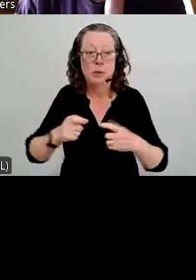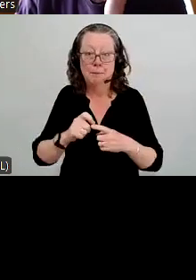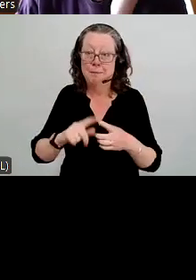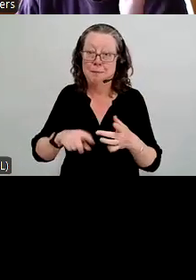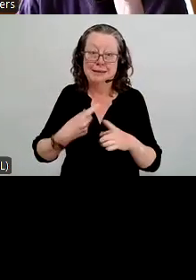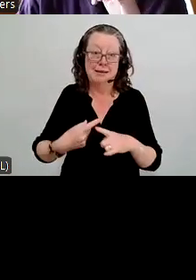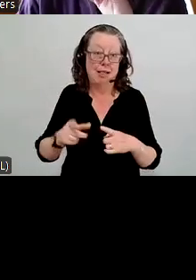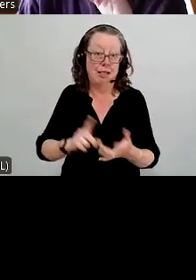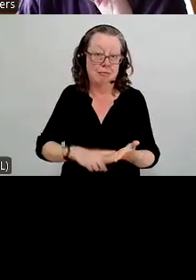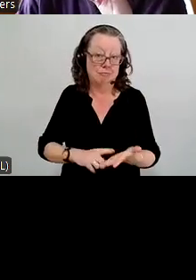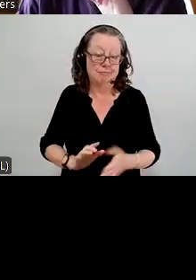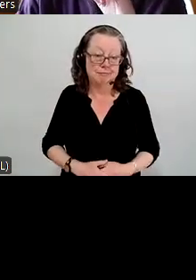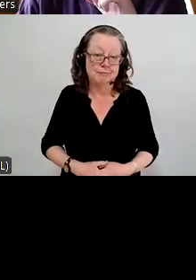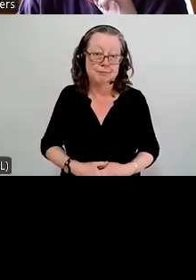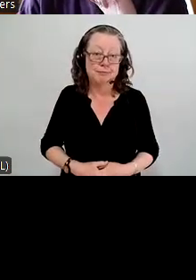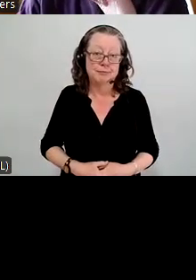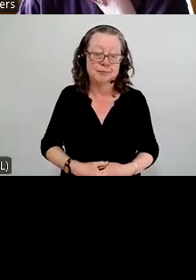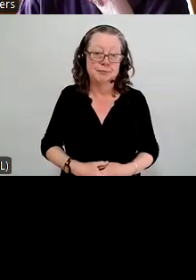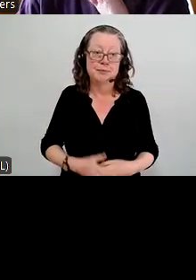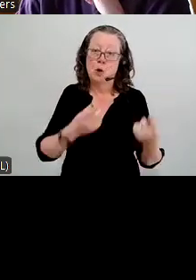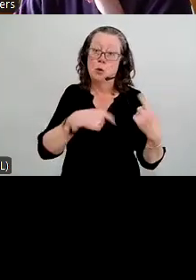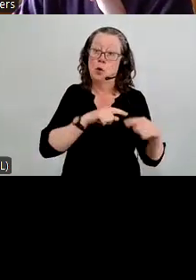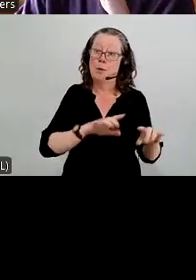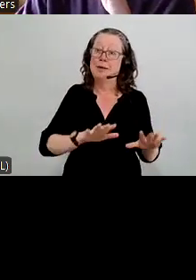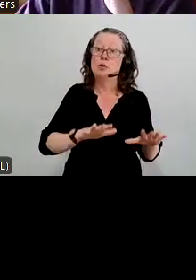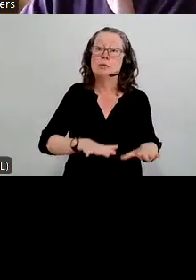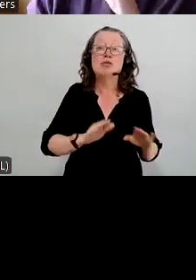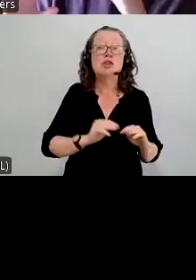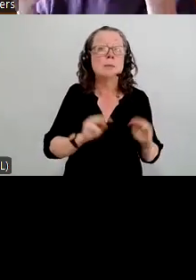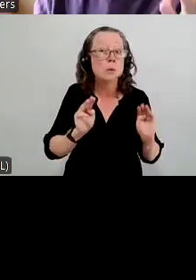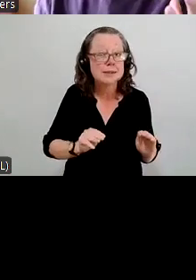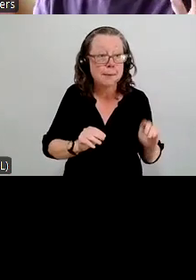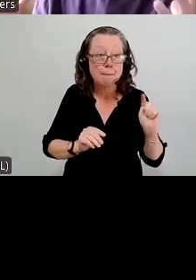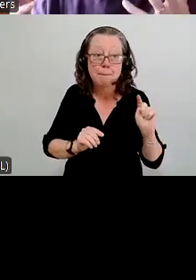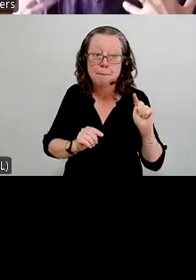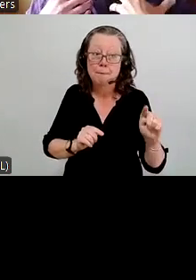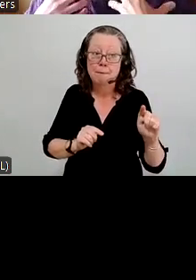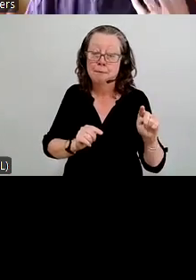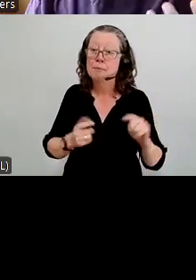If we go back to the British Museum, this is what happens when I first visit